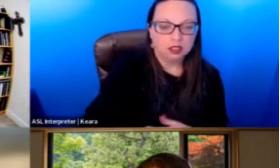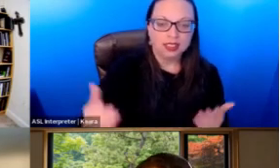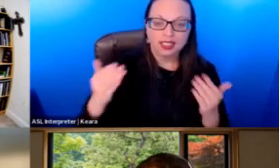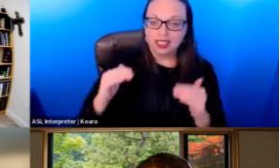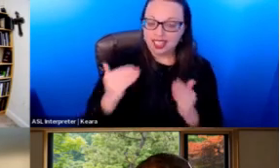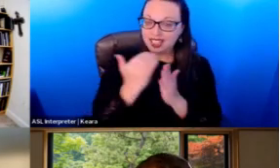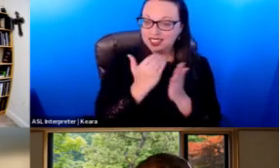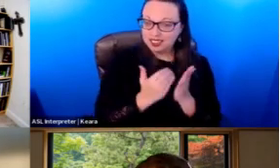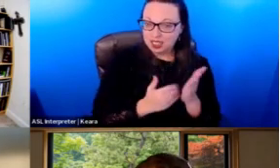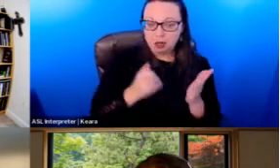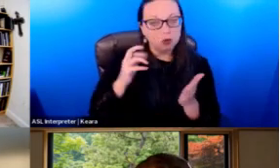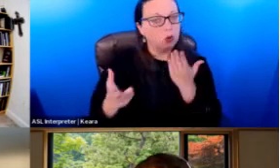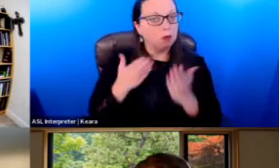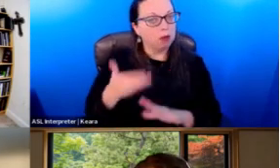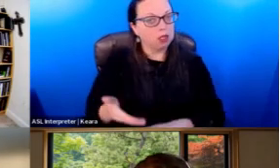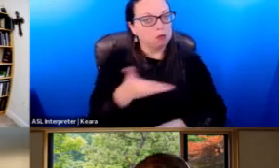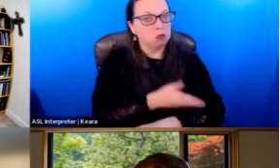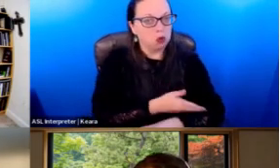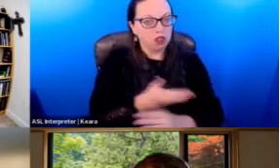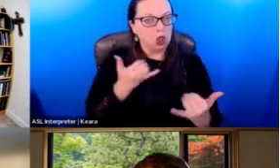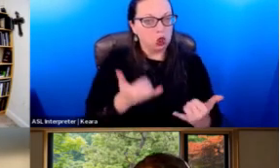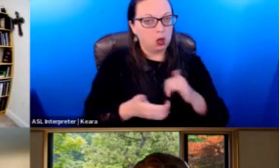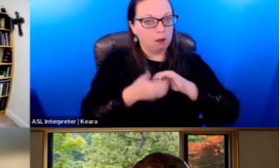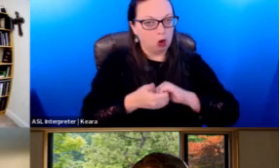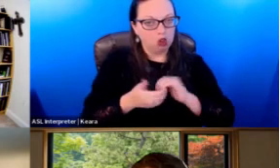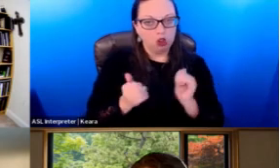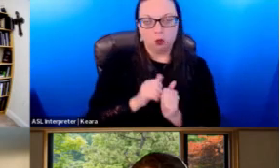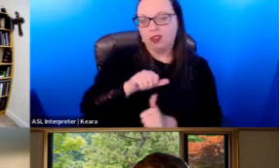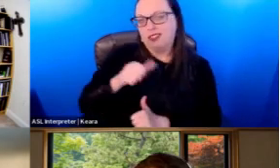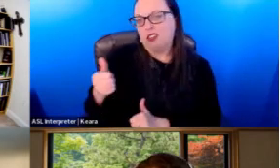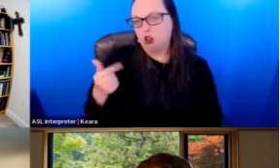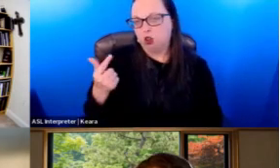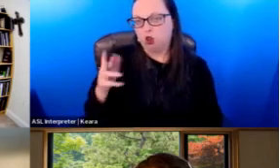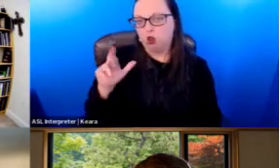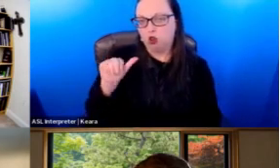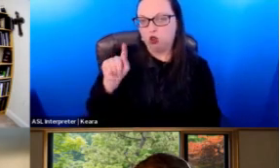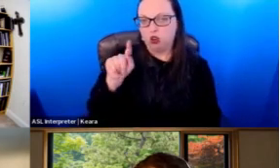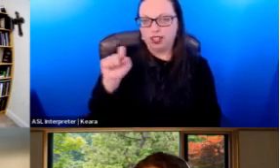upon that assistance, change, innovation and collaboration, because we want to move the